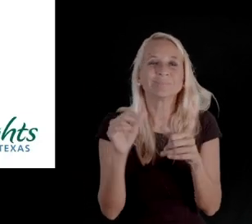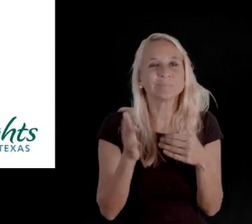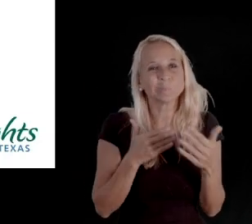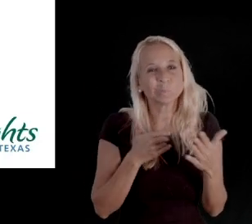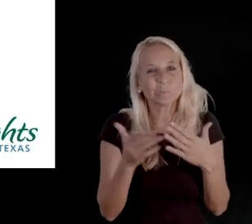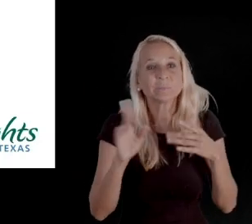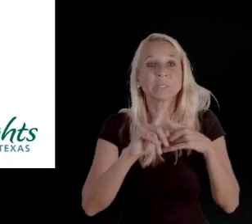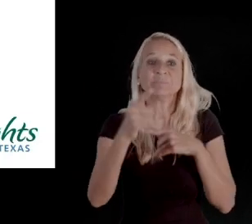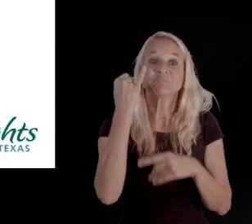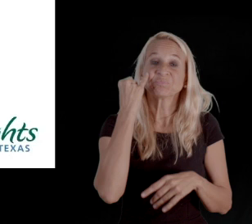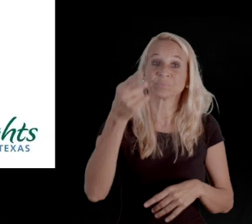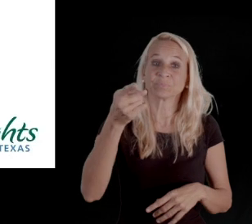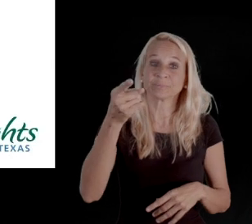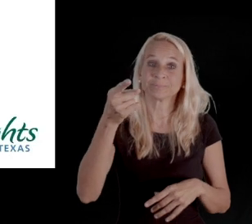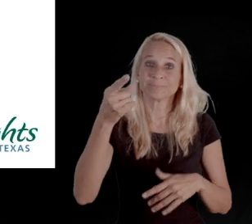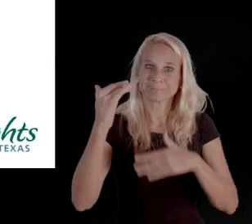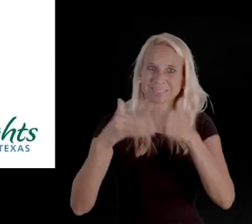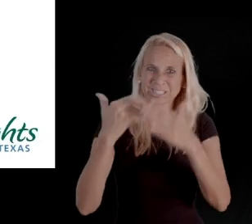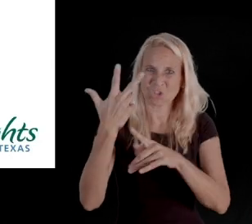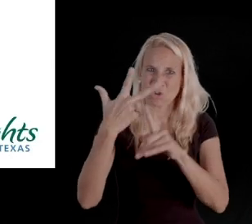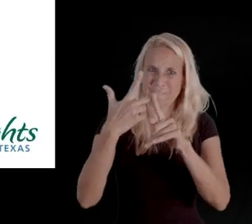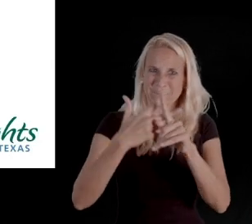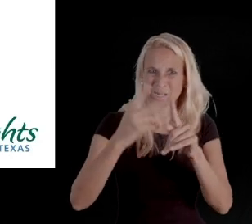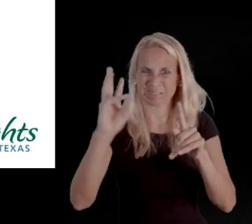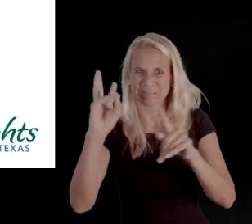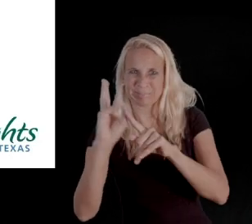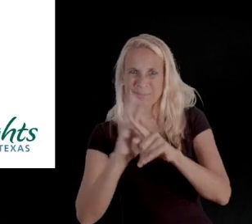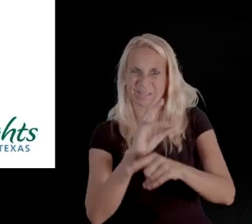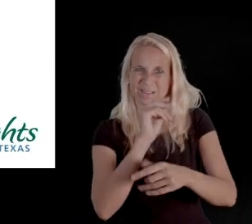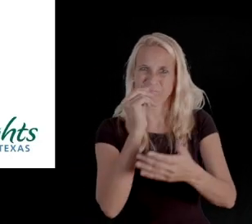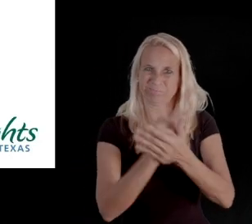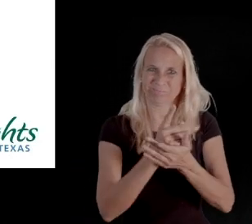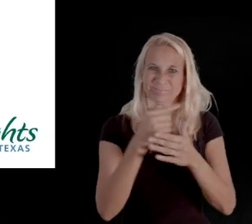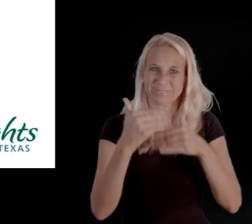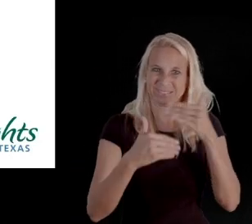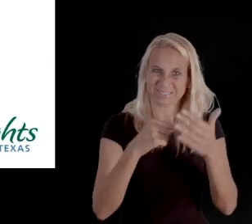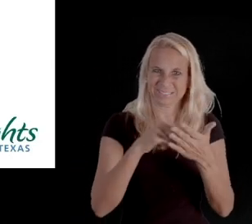So if you're dealing with three month to six month authorizations where you are going to be